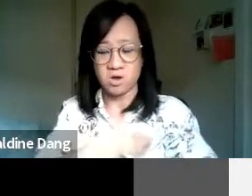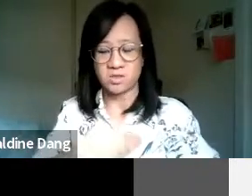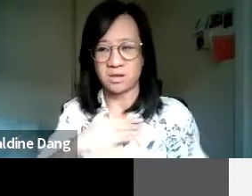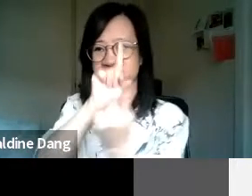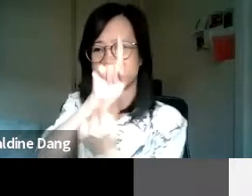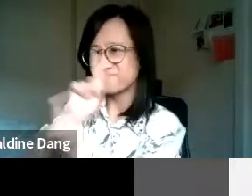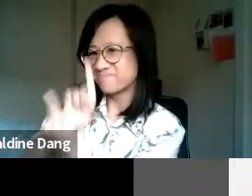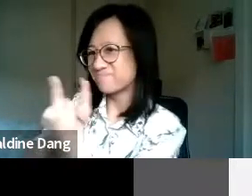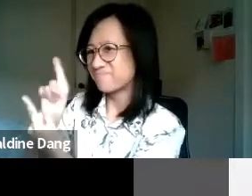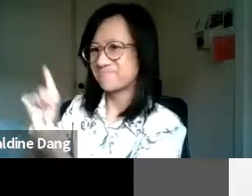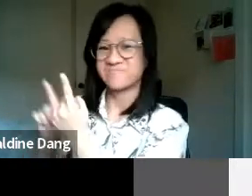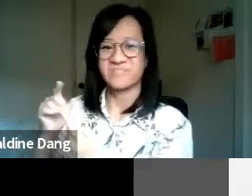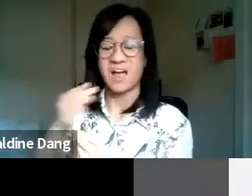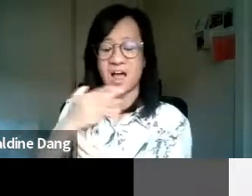She's very understanding and kind.